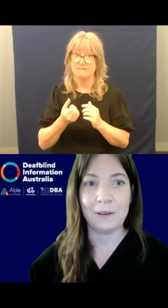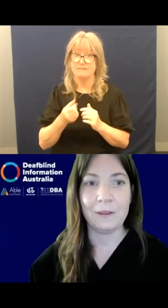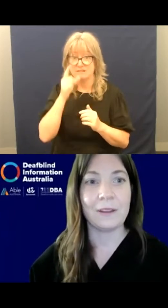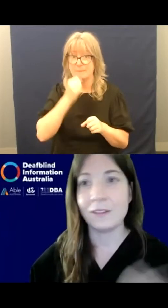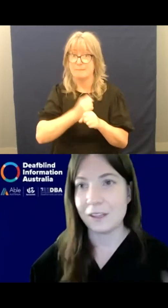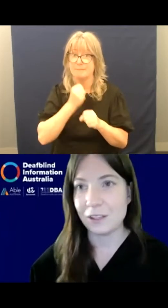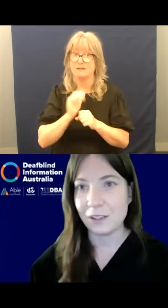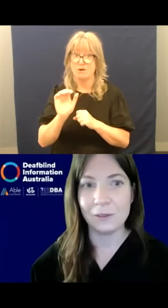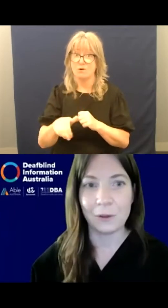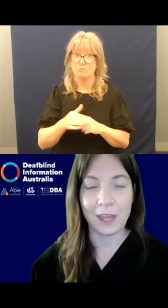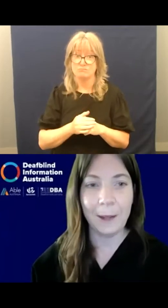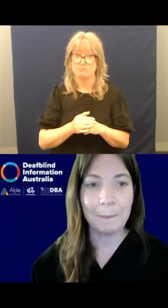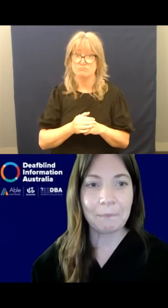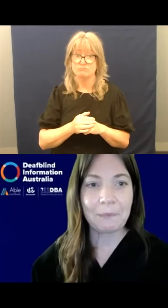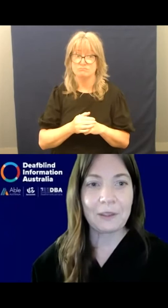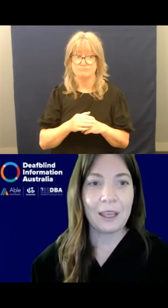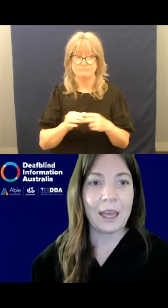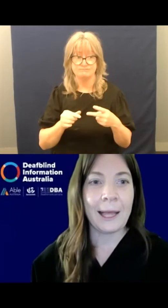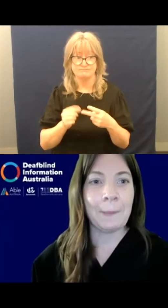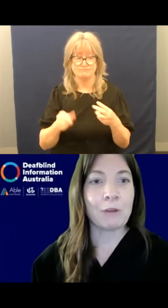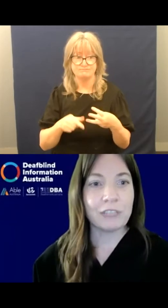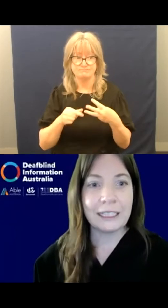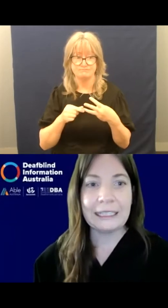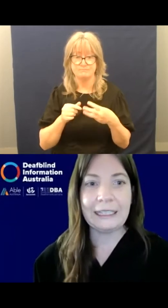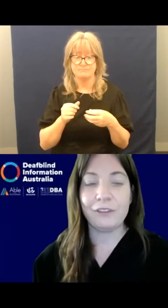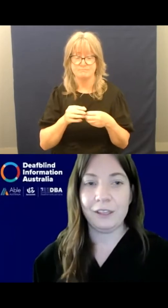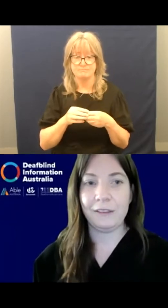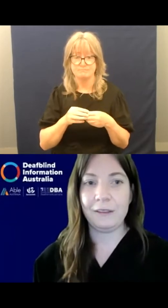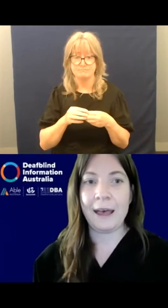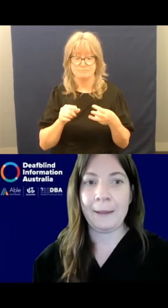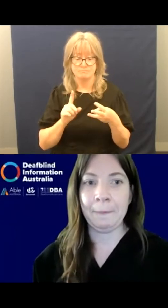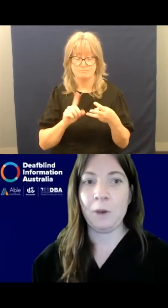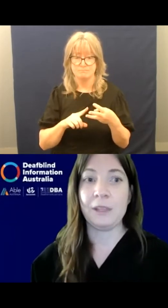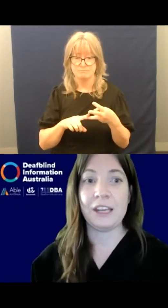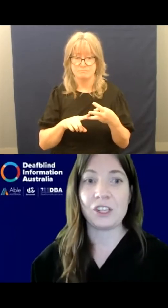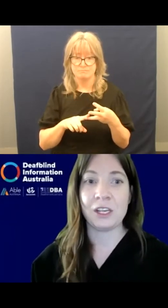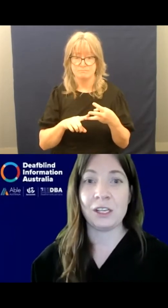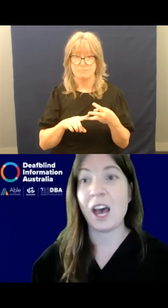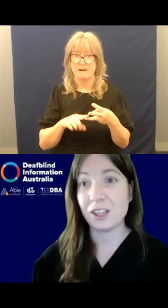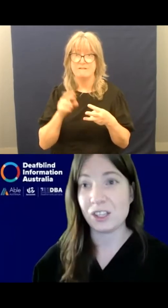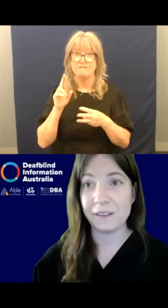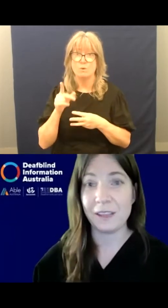I suggest you look that up. But really for this population, touch is the key.